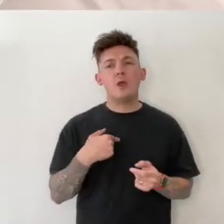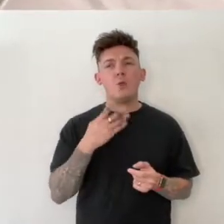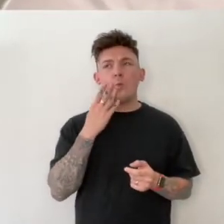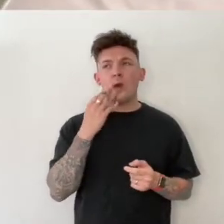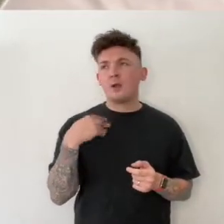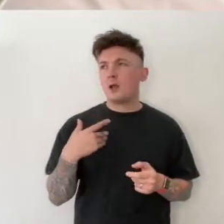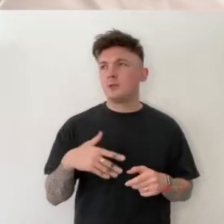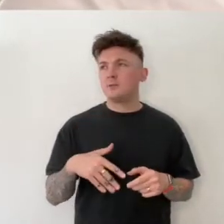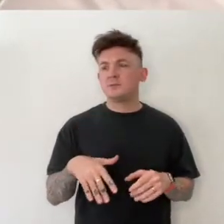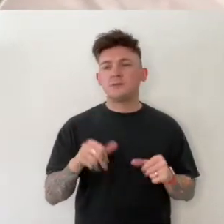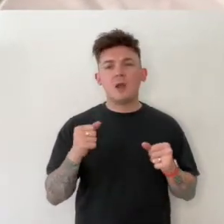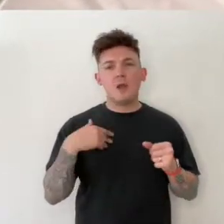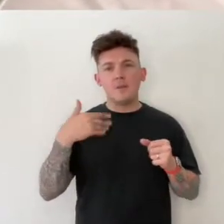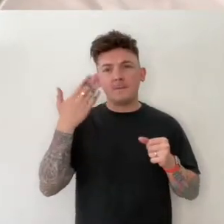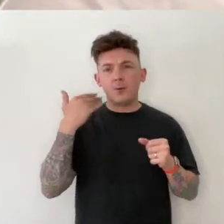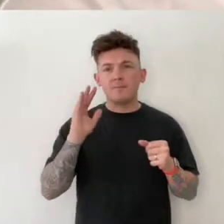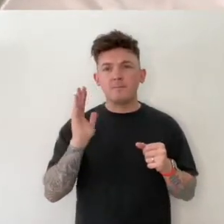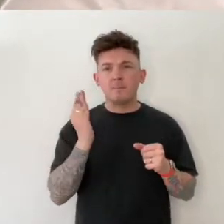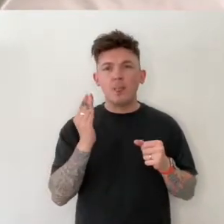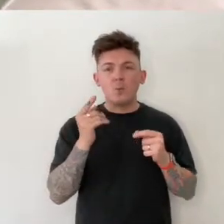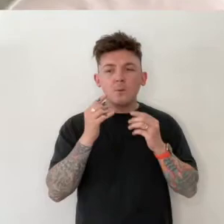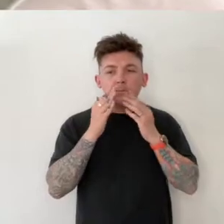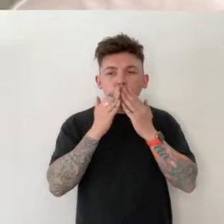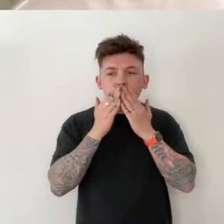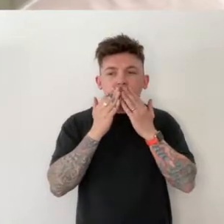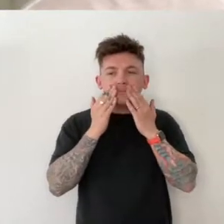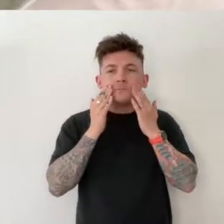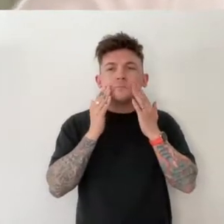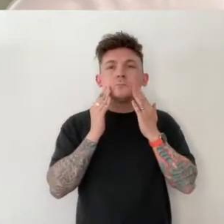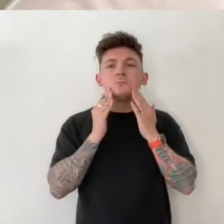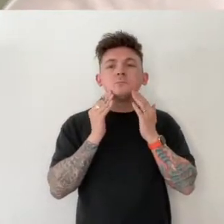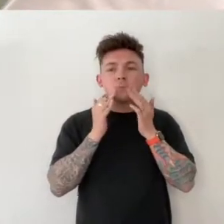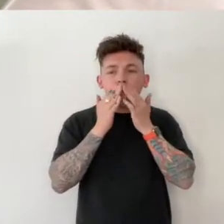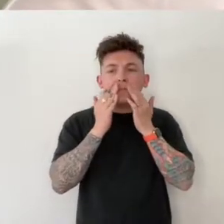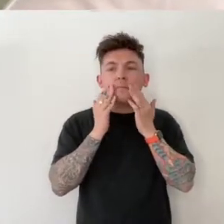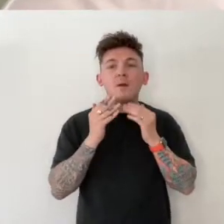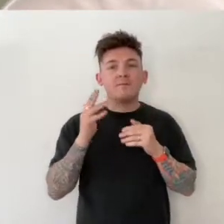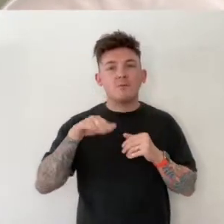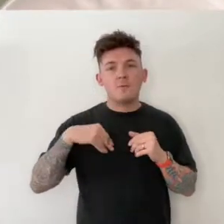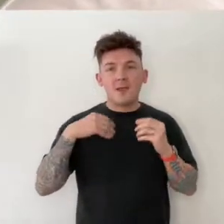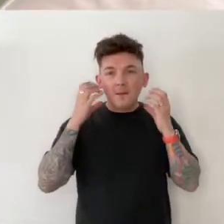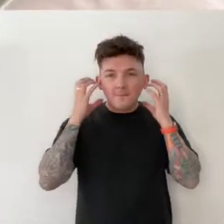would have a bit of a blue sort of round here and round here from my beard. i was taught